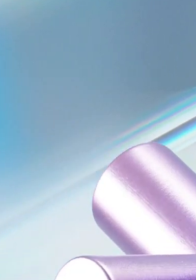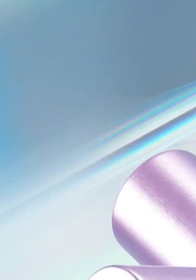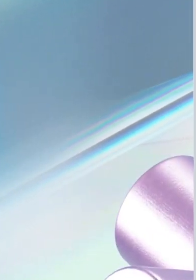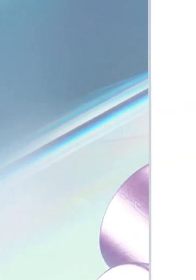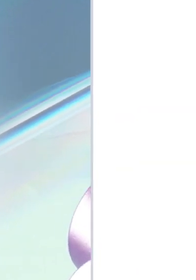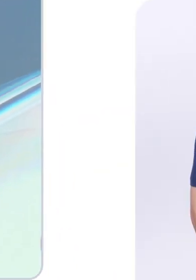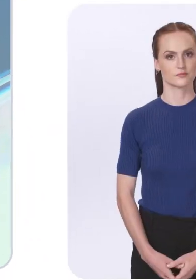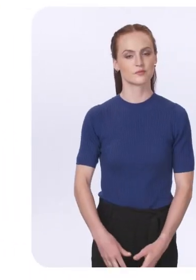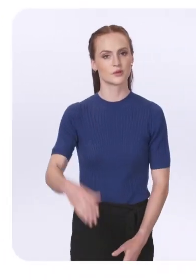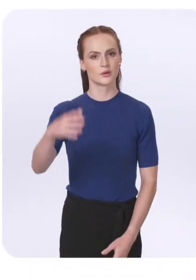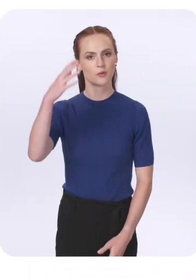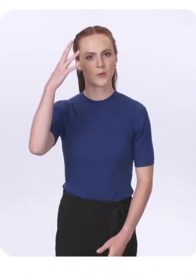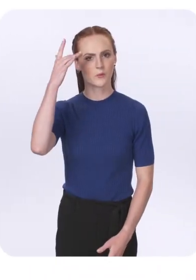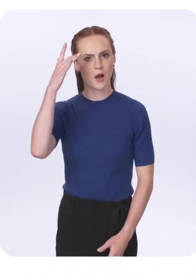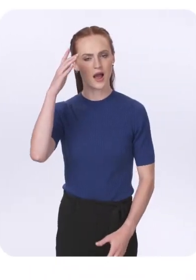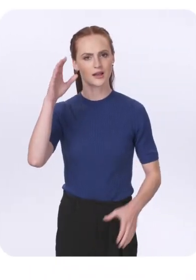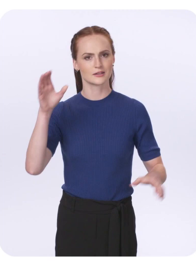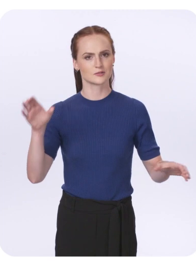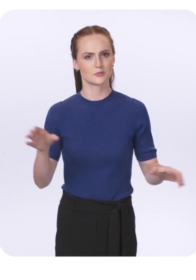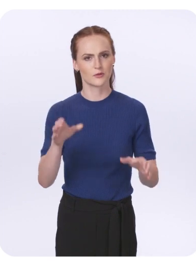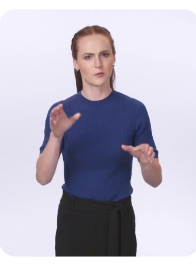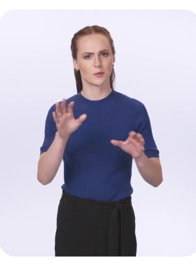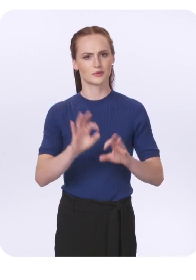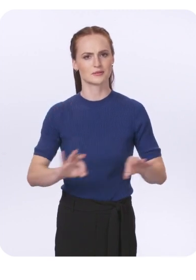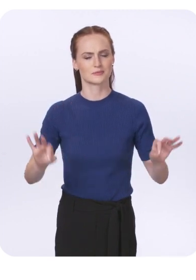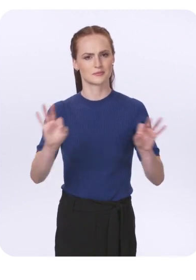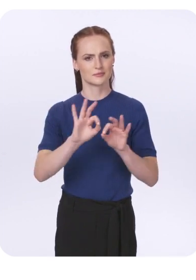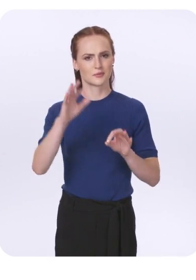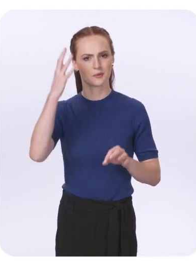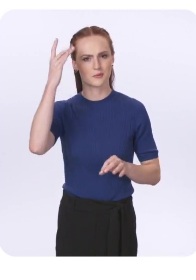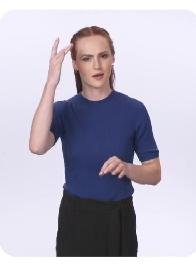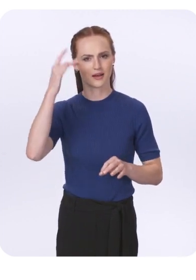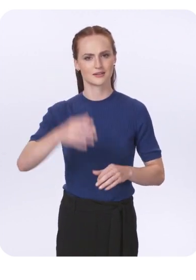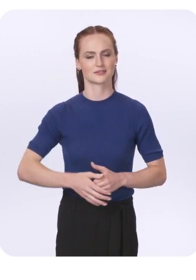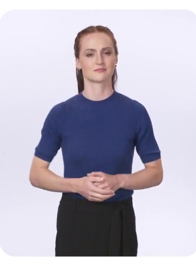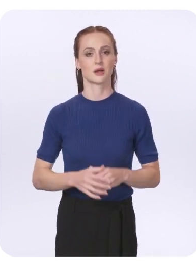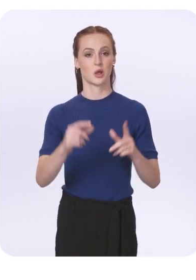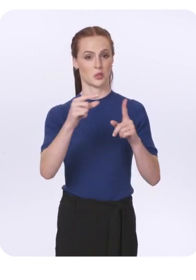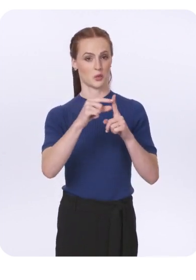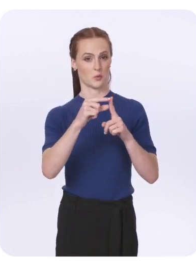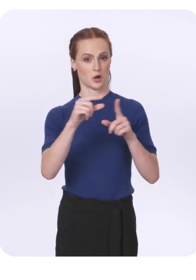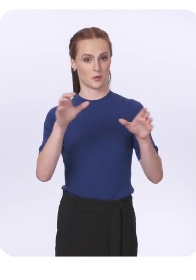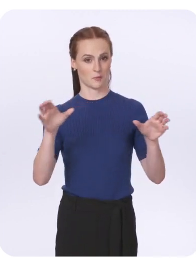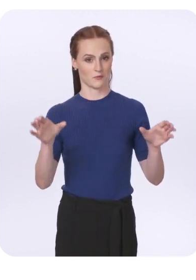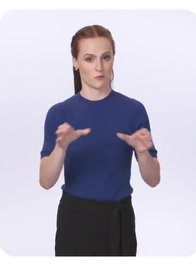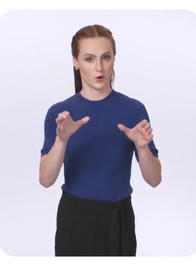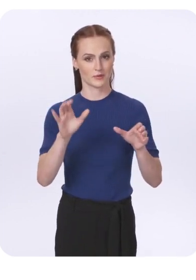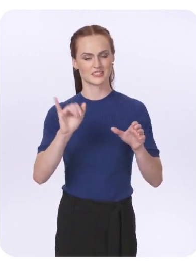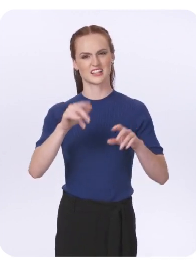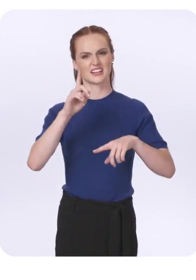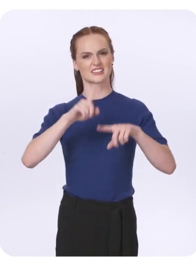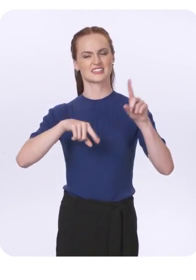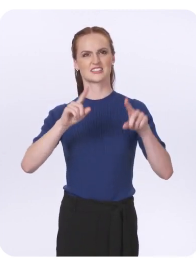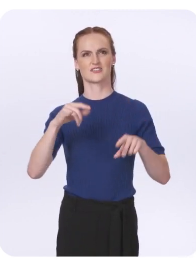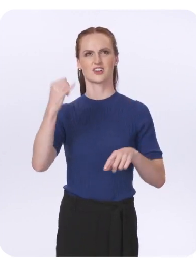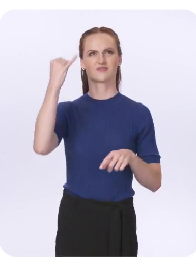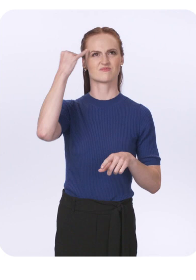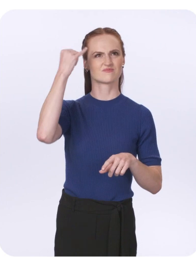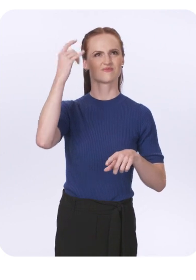Why does performance even matter? The word performance evokes different ideas in different people’s minds.